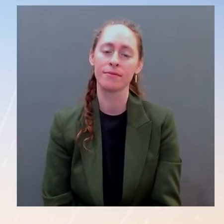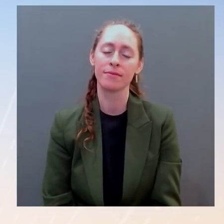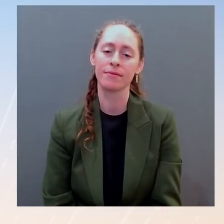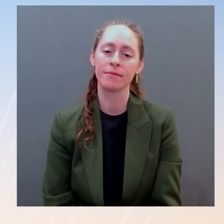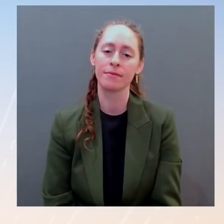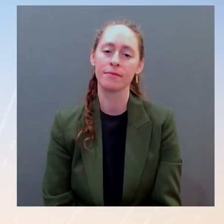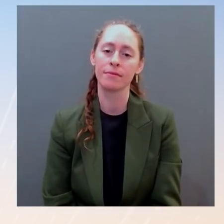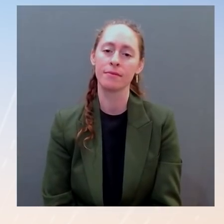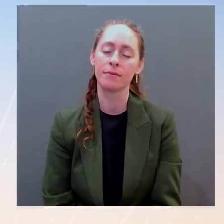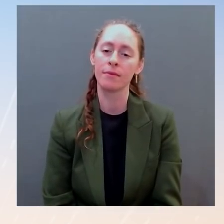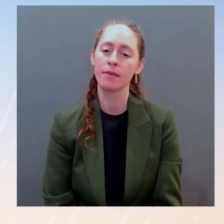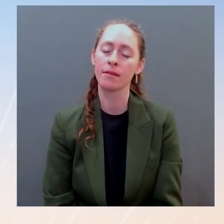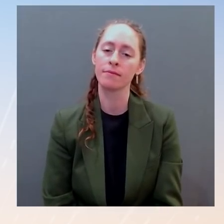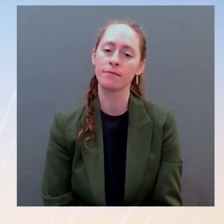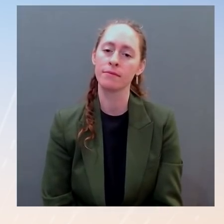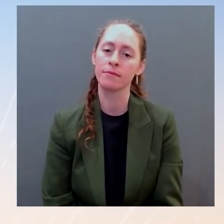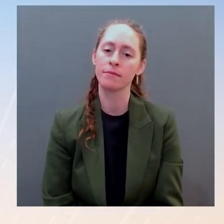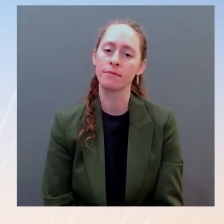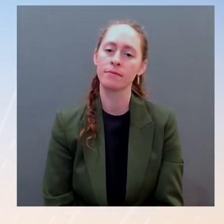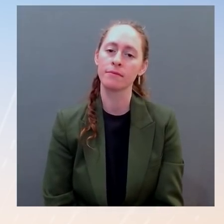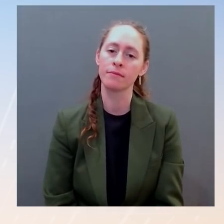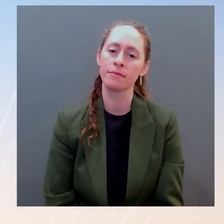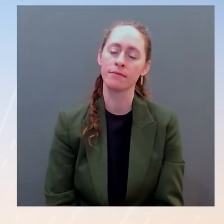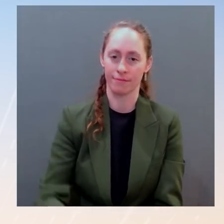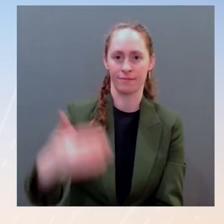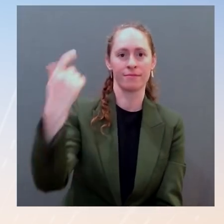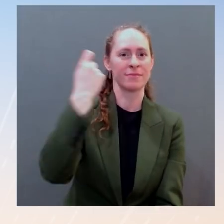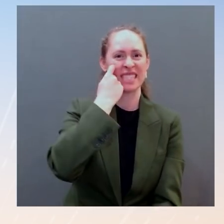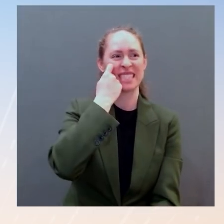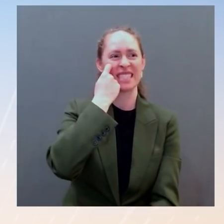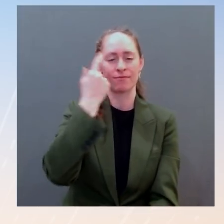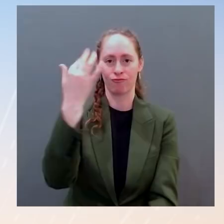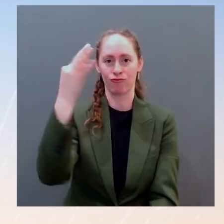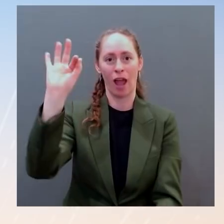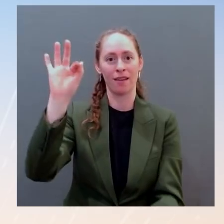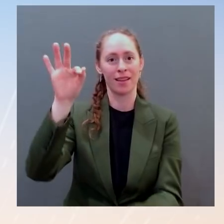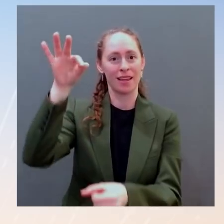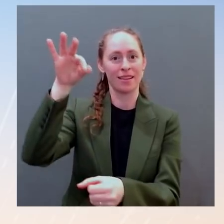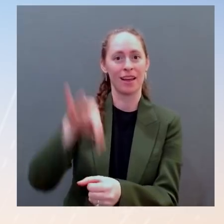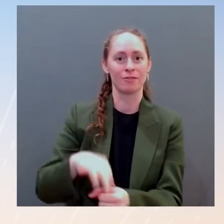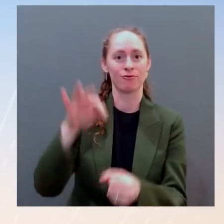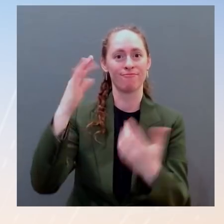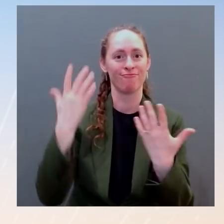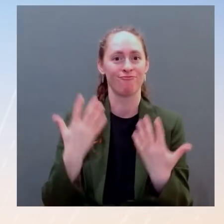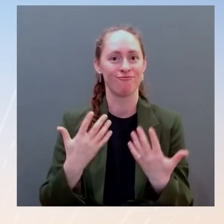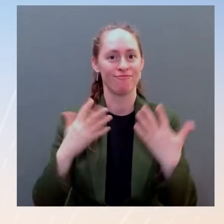in terms of the support of the Allied effort against Russia? Ms. Psaki: I don't have any assessment of that.